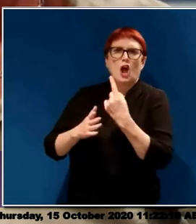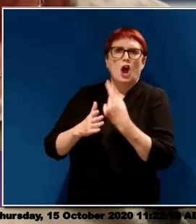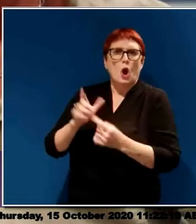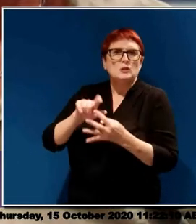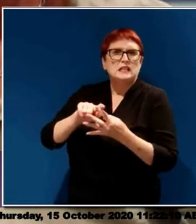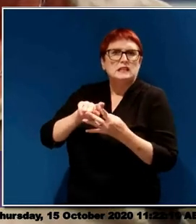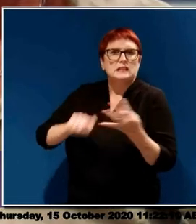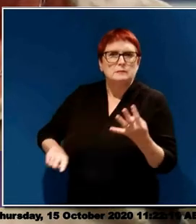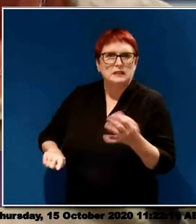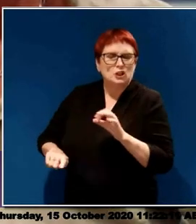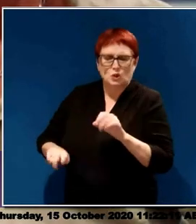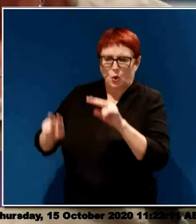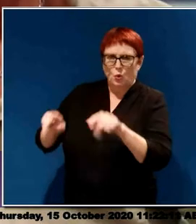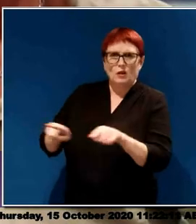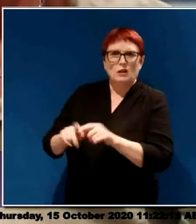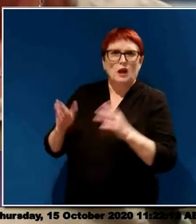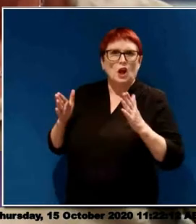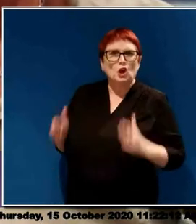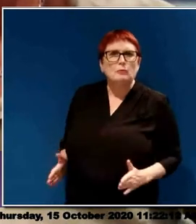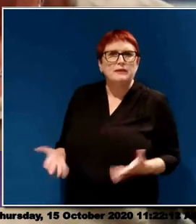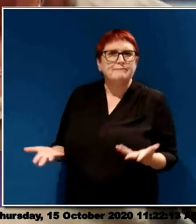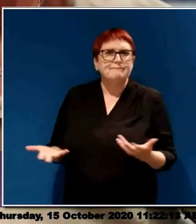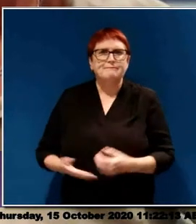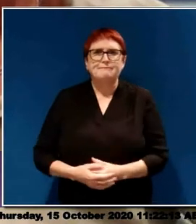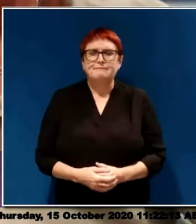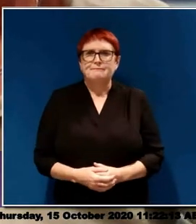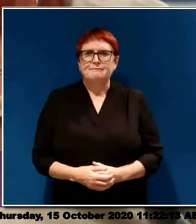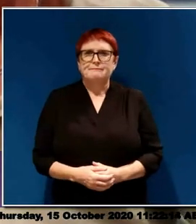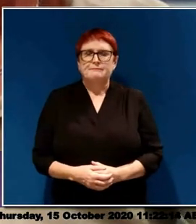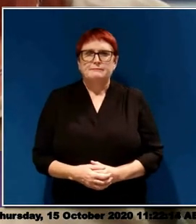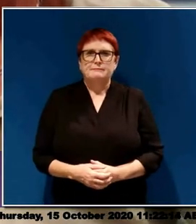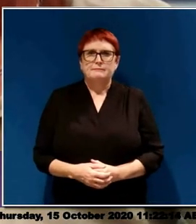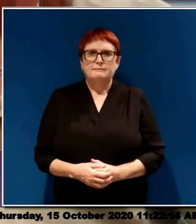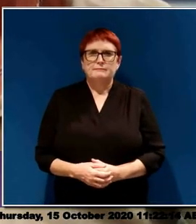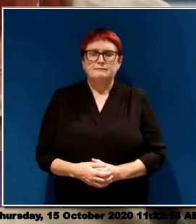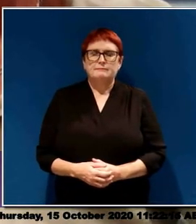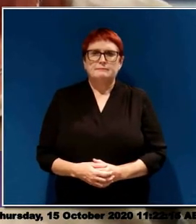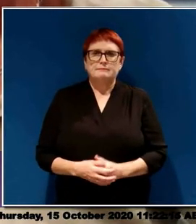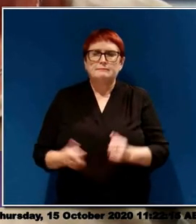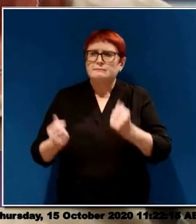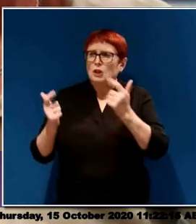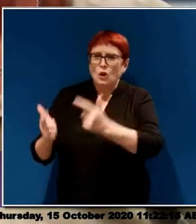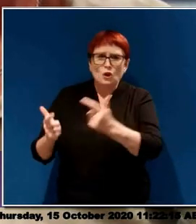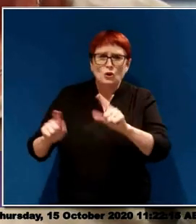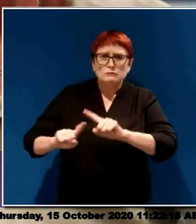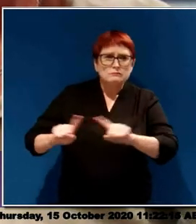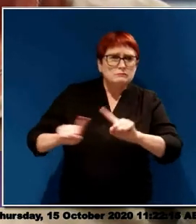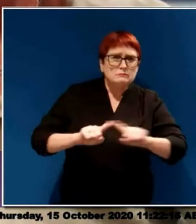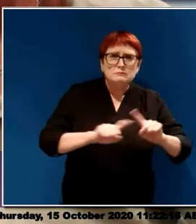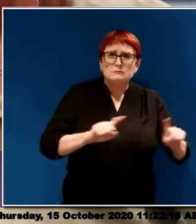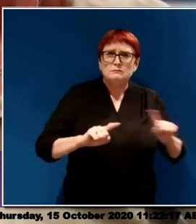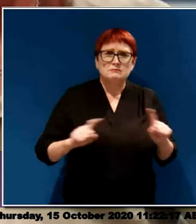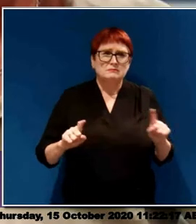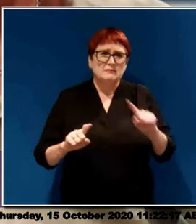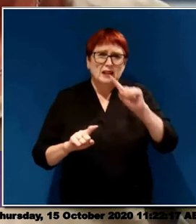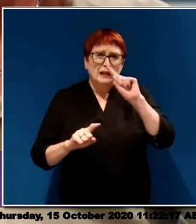You need to see, you know, most kids - a lot of kids won't do well in mathematics and you know what, that's OK because they might shine